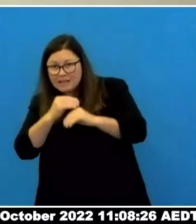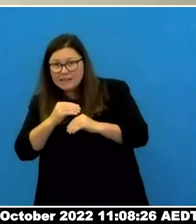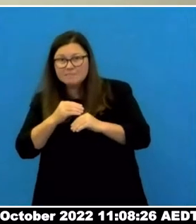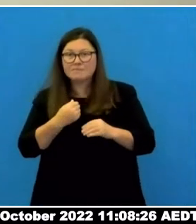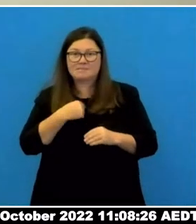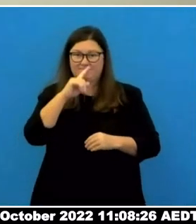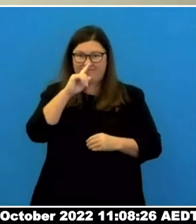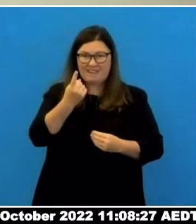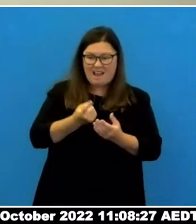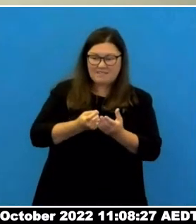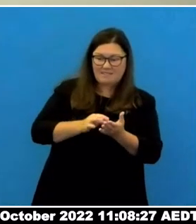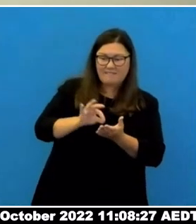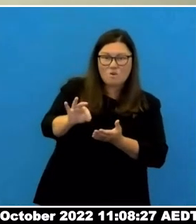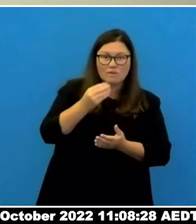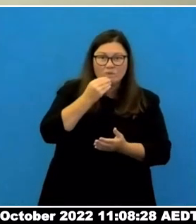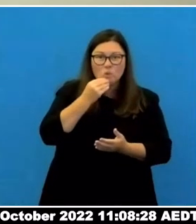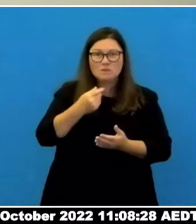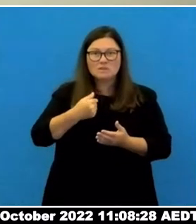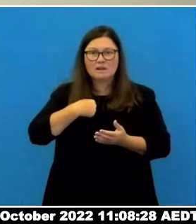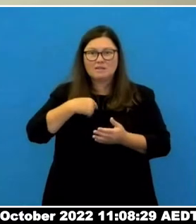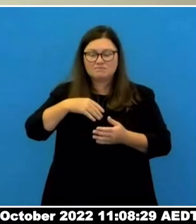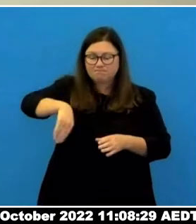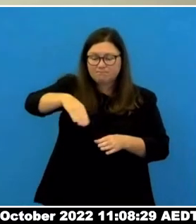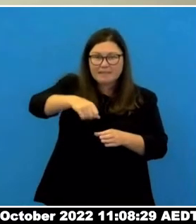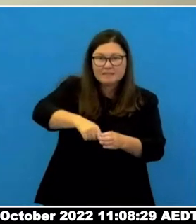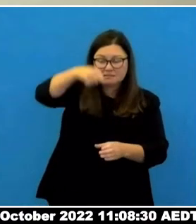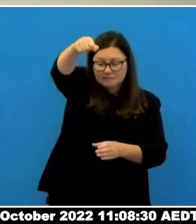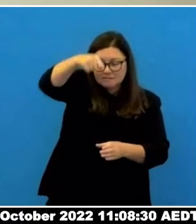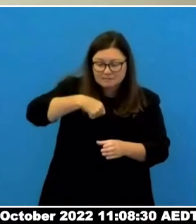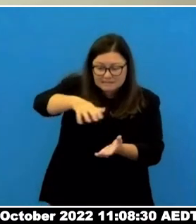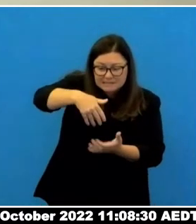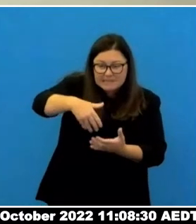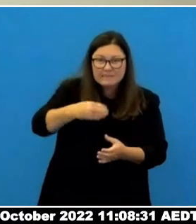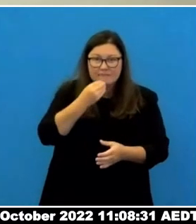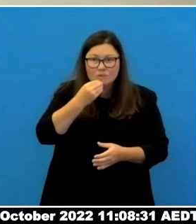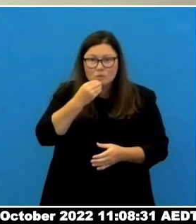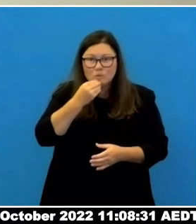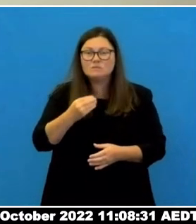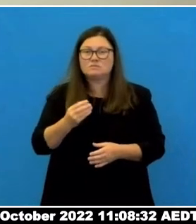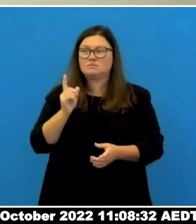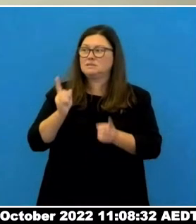Sometimes the police would question me and ask me to move on. I tried to avoid the police."